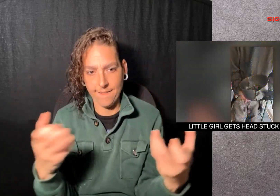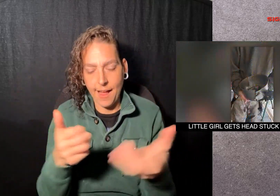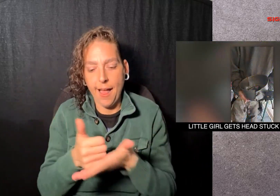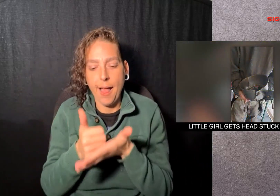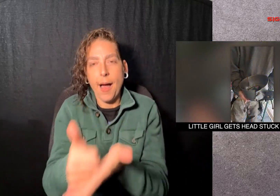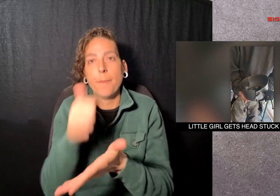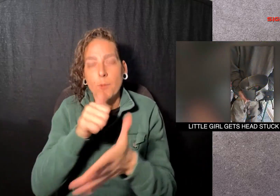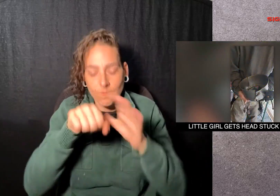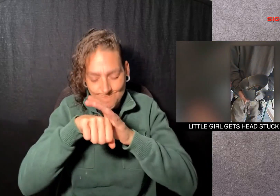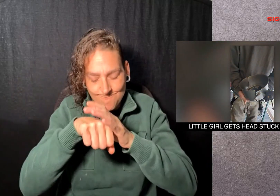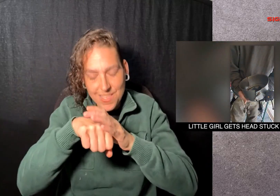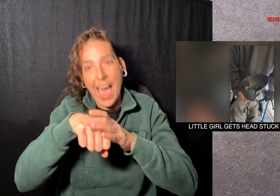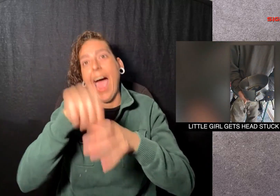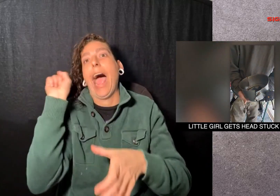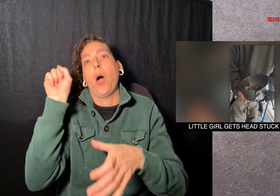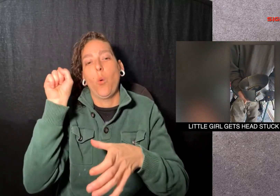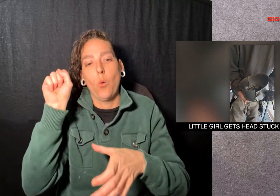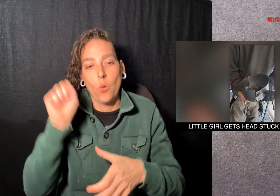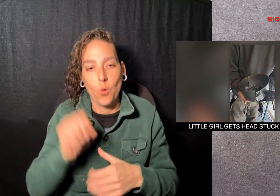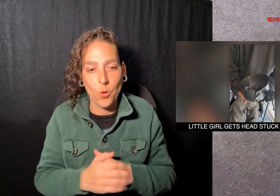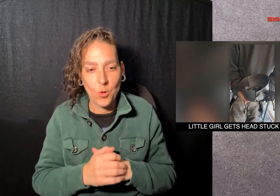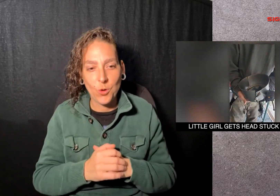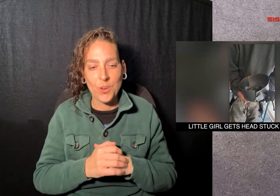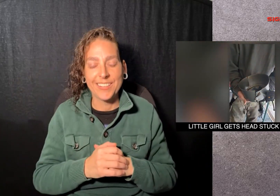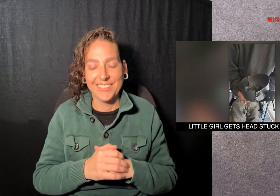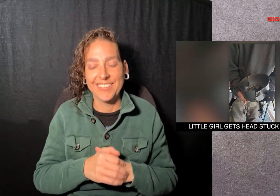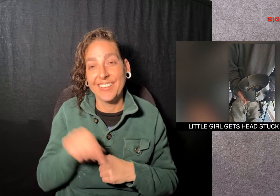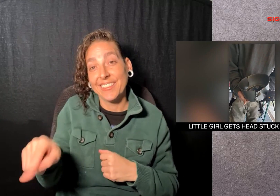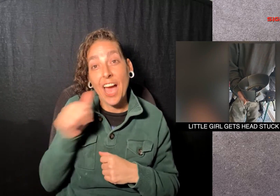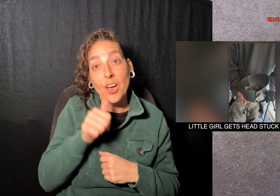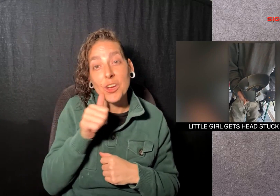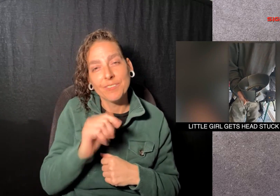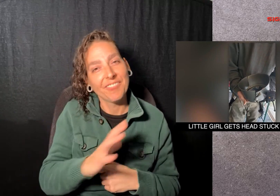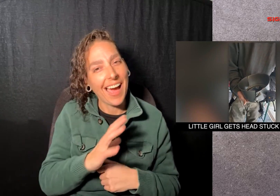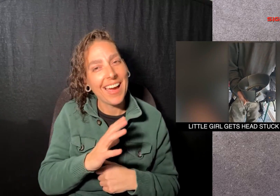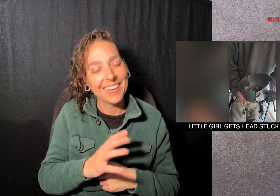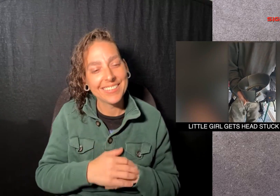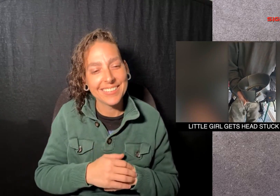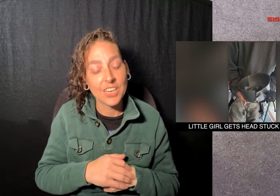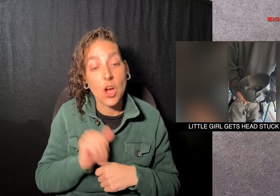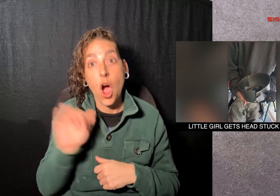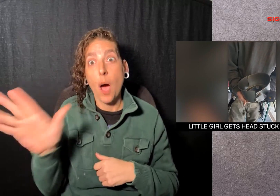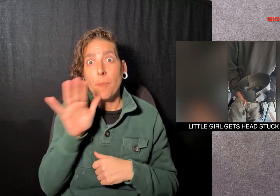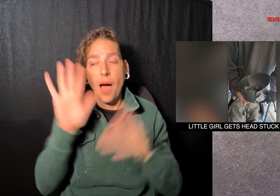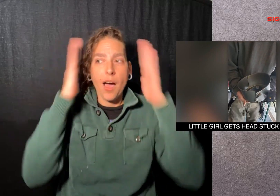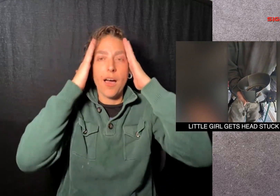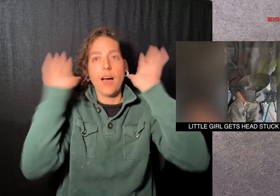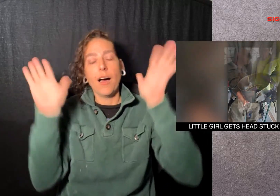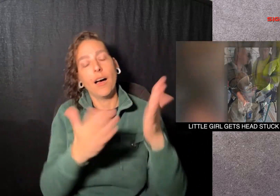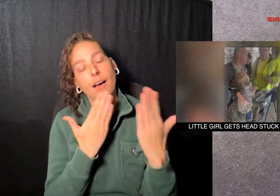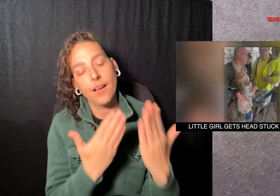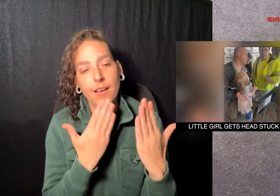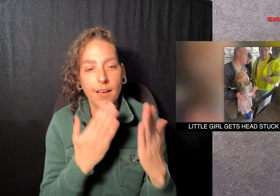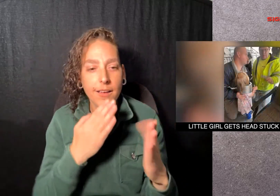head out the girl is just fine and her mom is thinking firefighters for doing such a